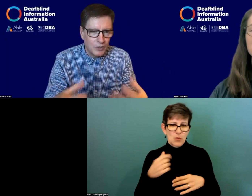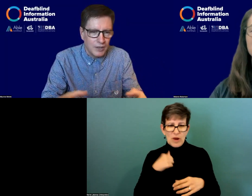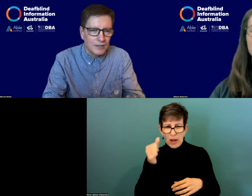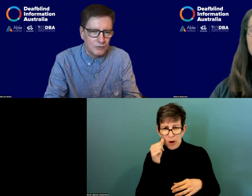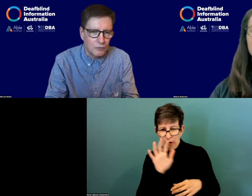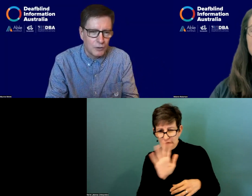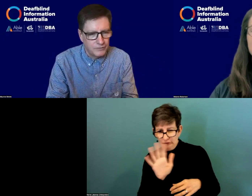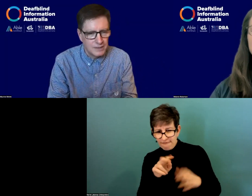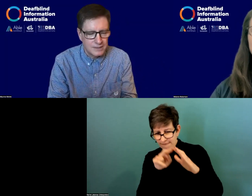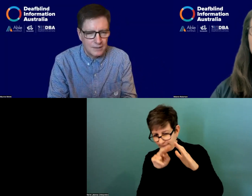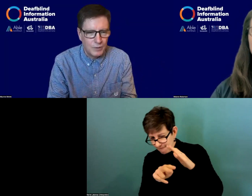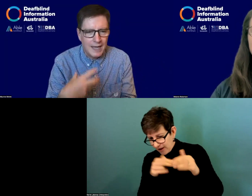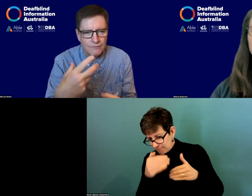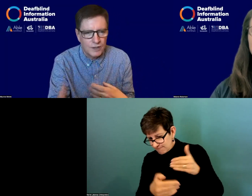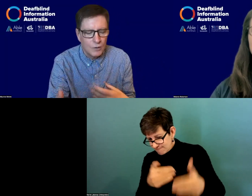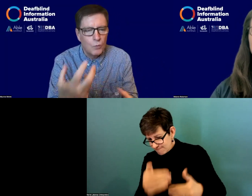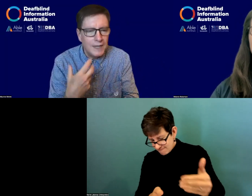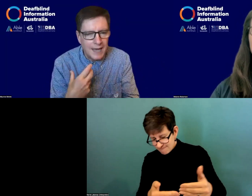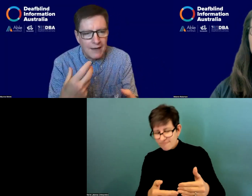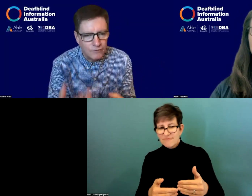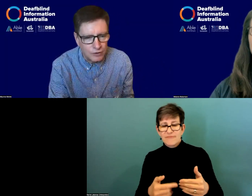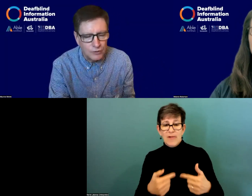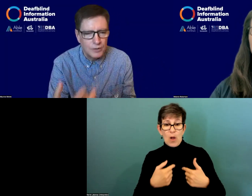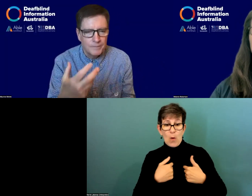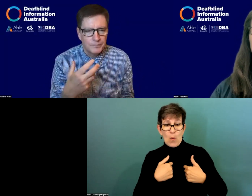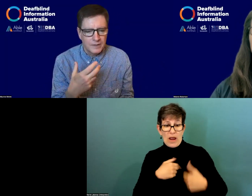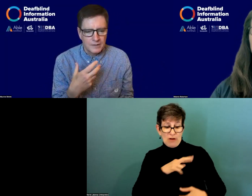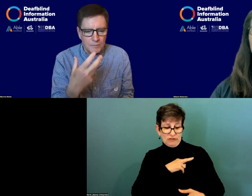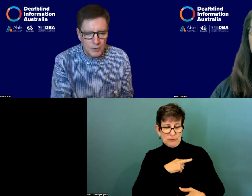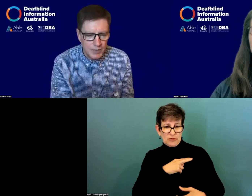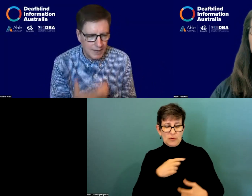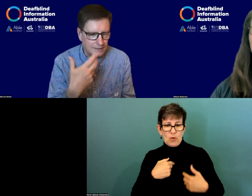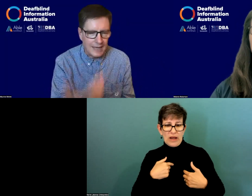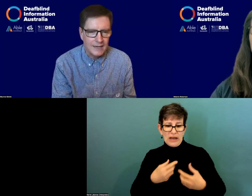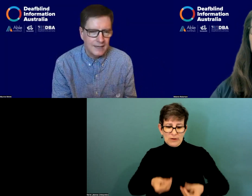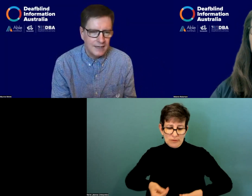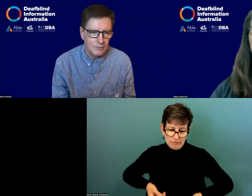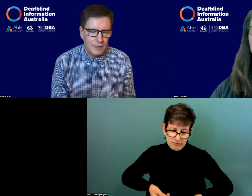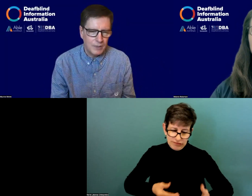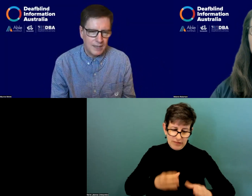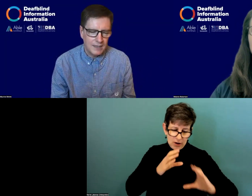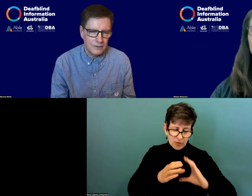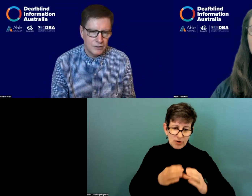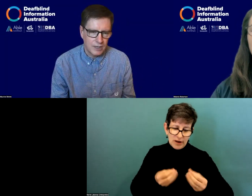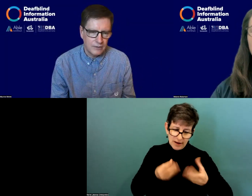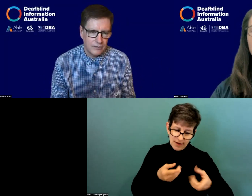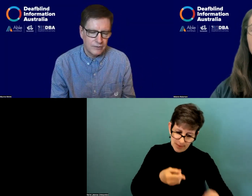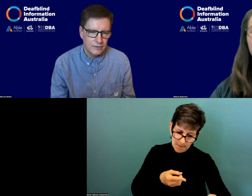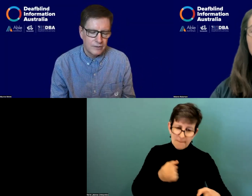We're in control of this and we have to communicate that in any way we can with the child.